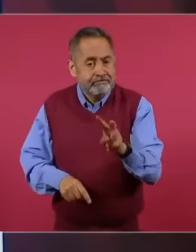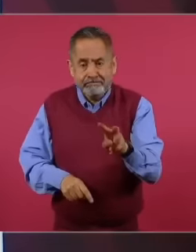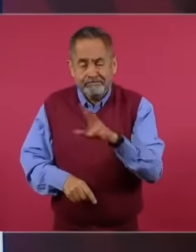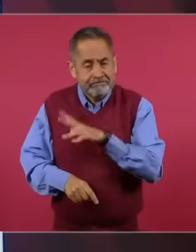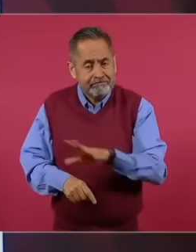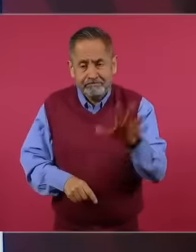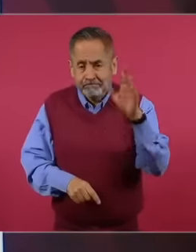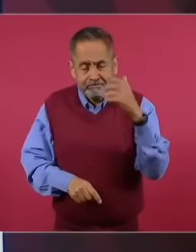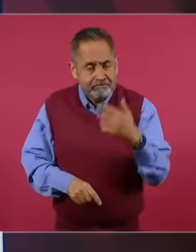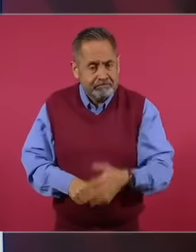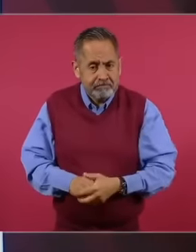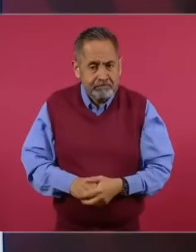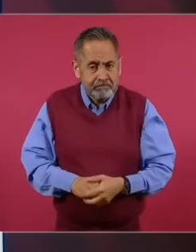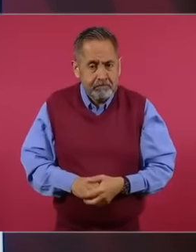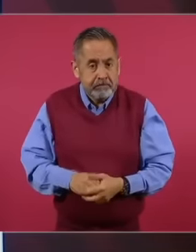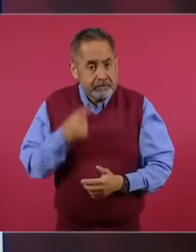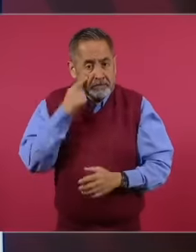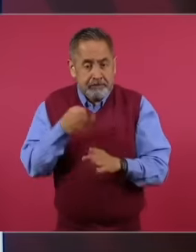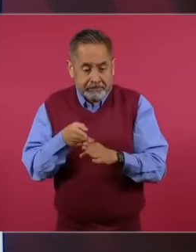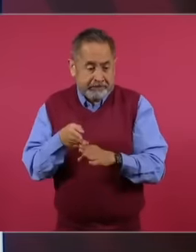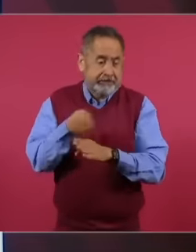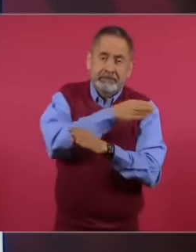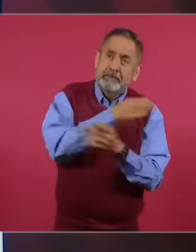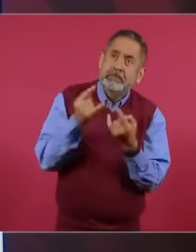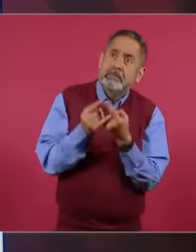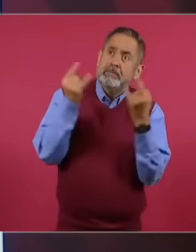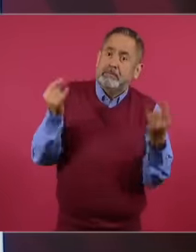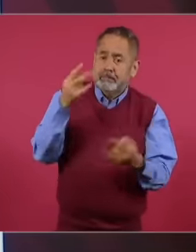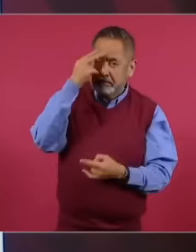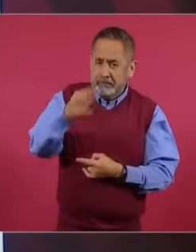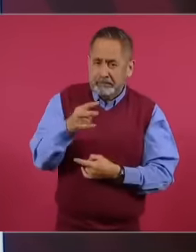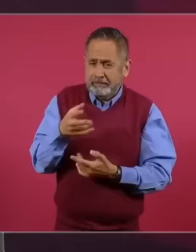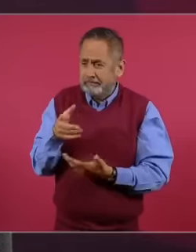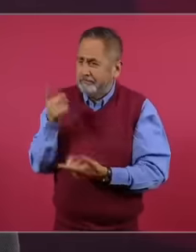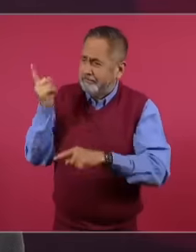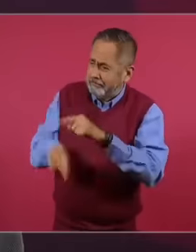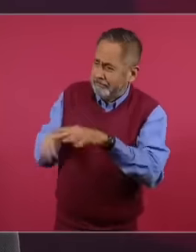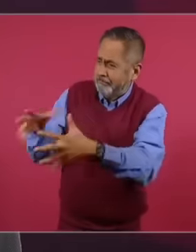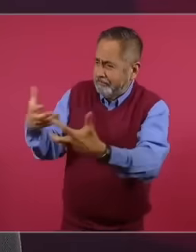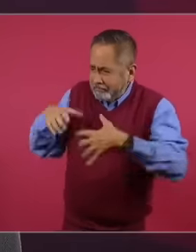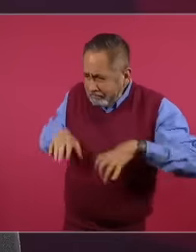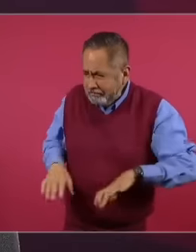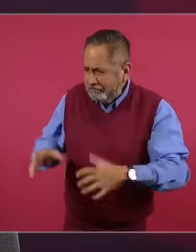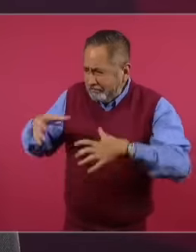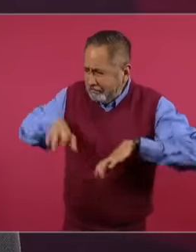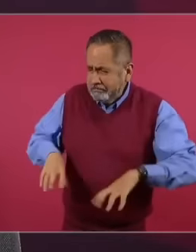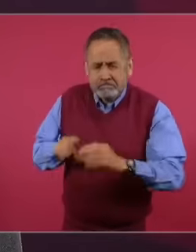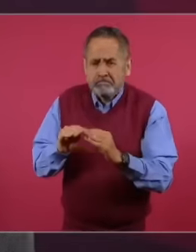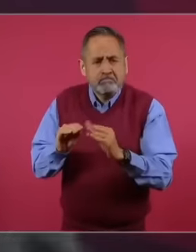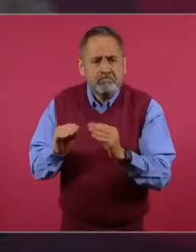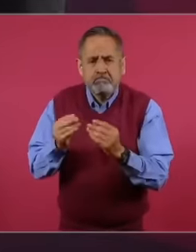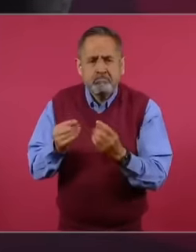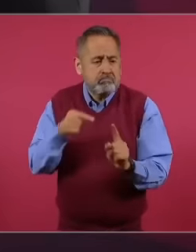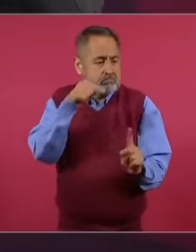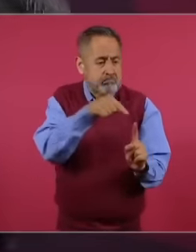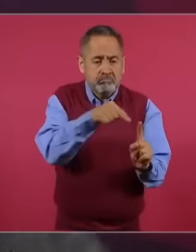but never in the history of Mexico had the potentates stolen so much